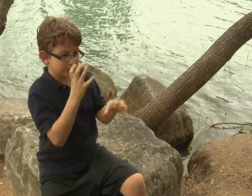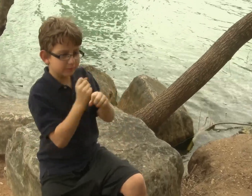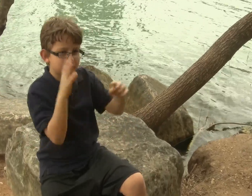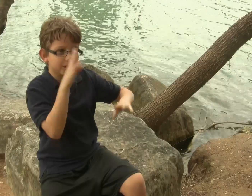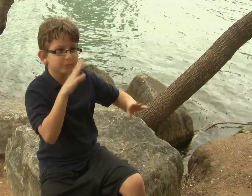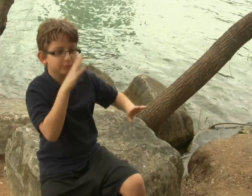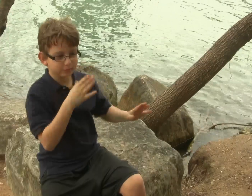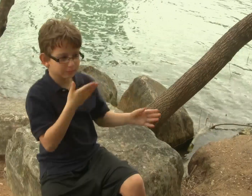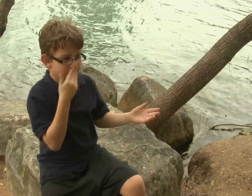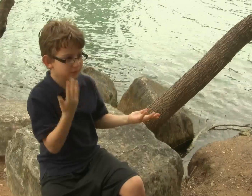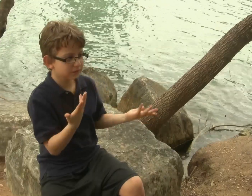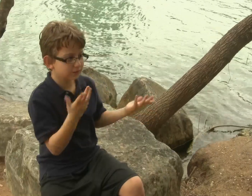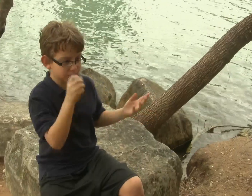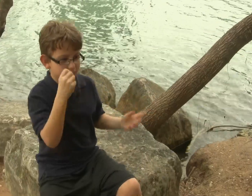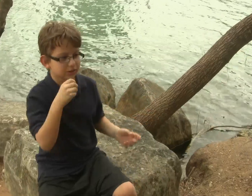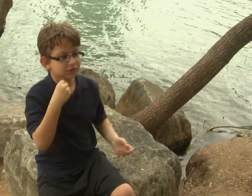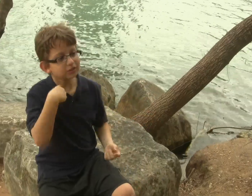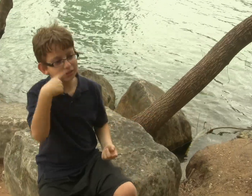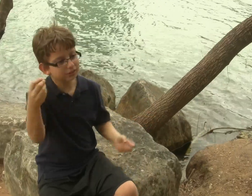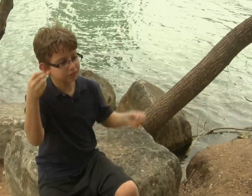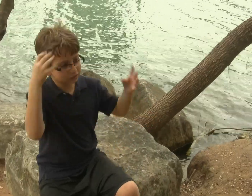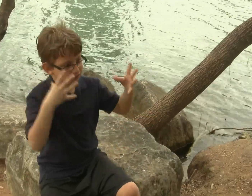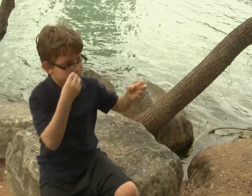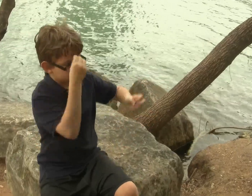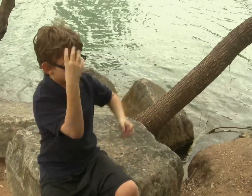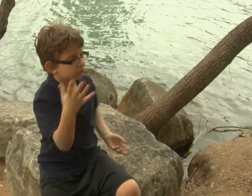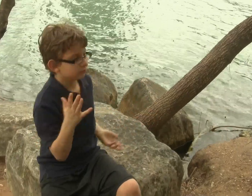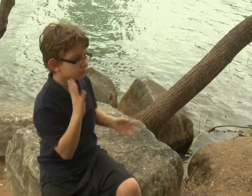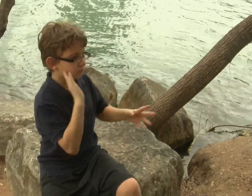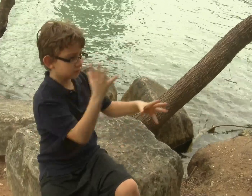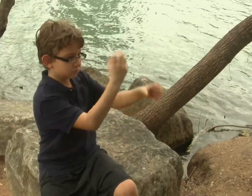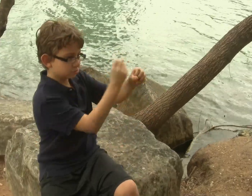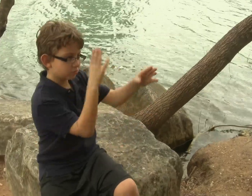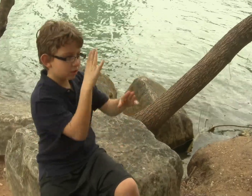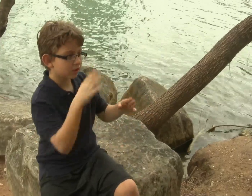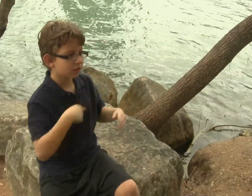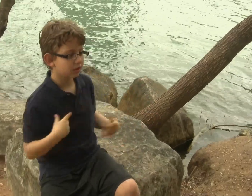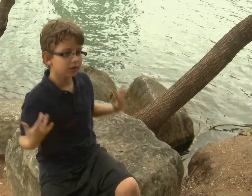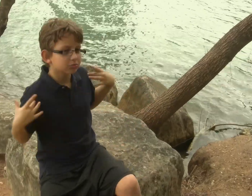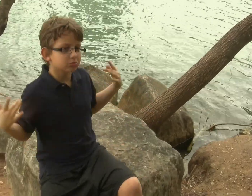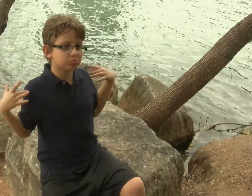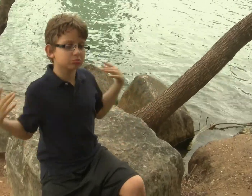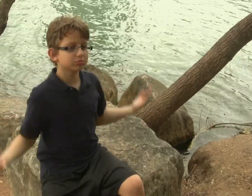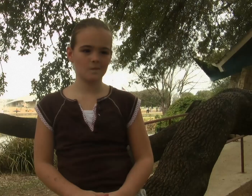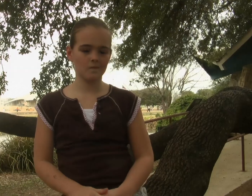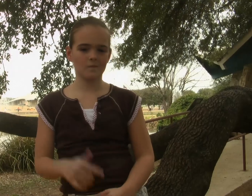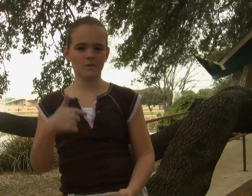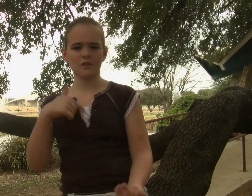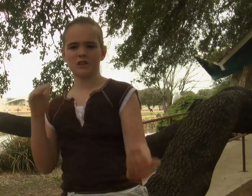SOMEONE WILL TELL THE TEACHER, AND WE WILL GET INTO TROUBLE. BUT IF I DON'T SAY MEAN THINGS BACK, THEN I'LL BE FINE.